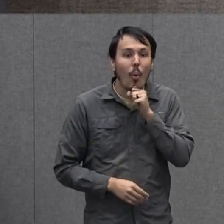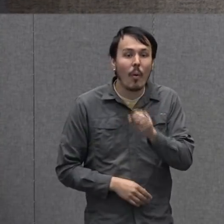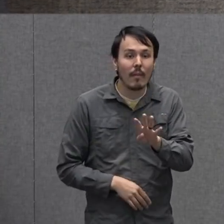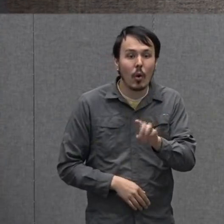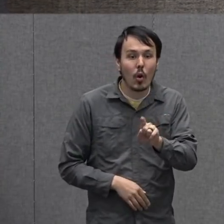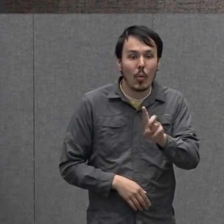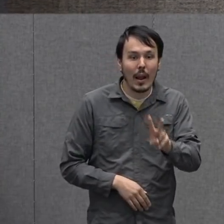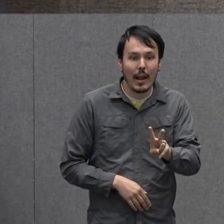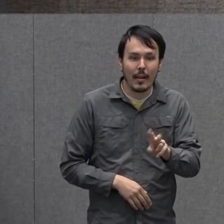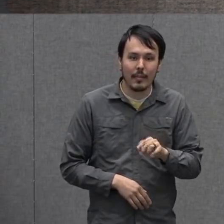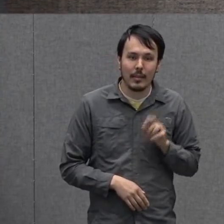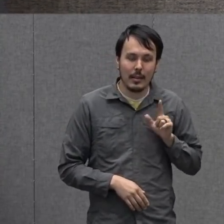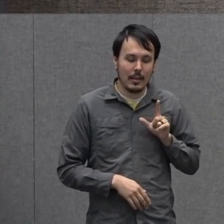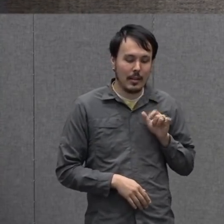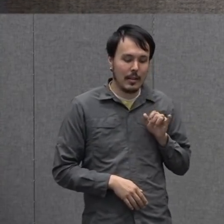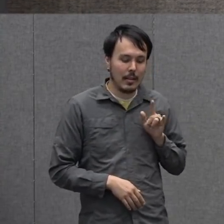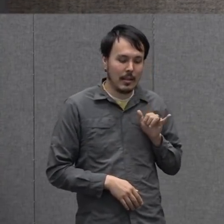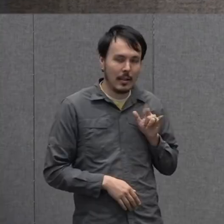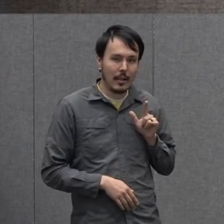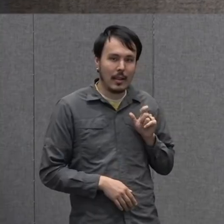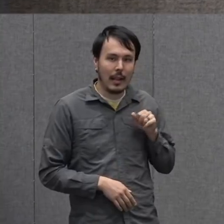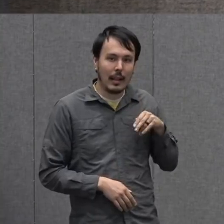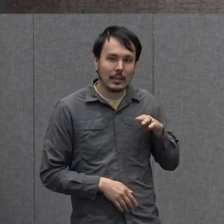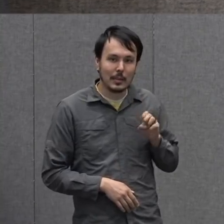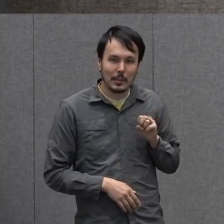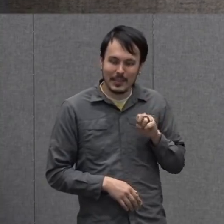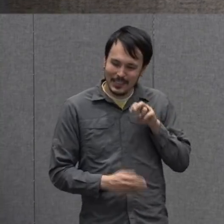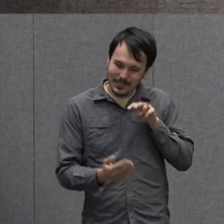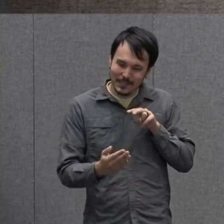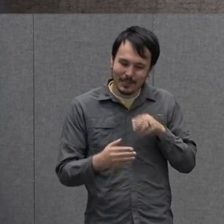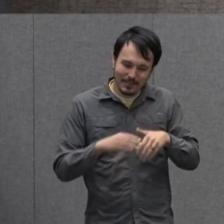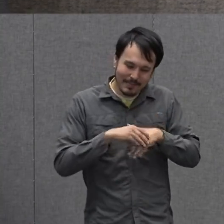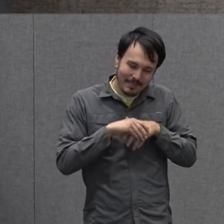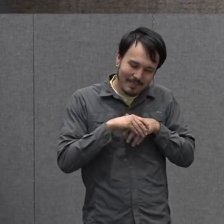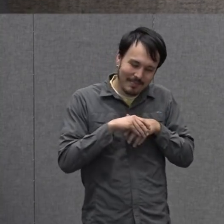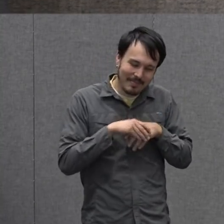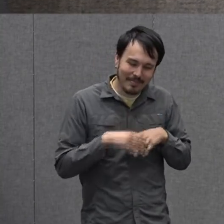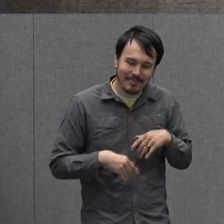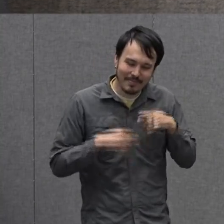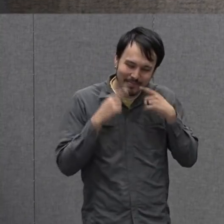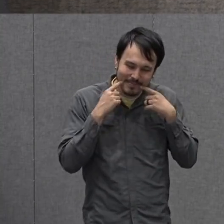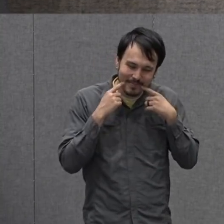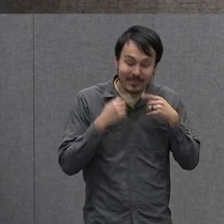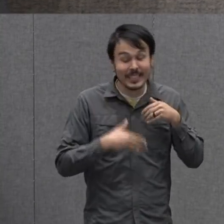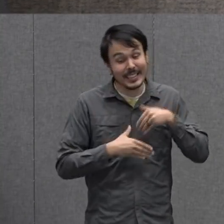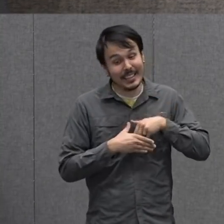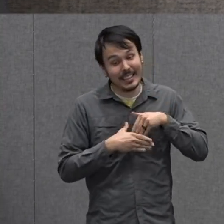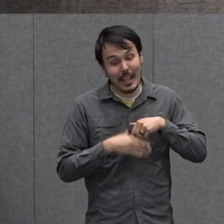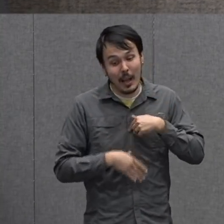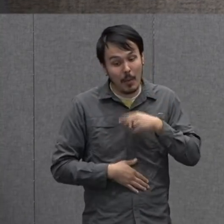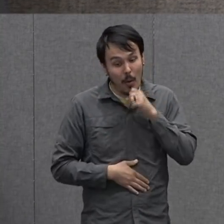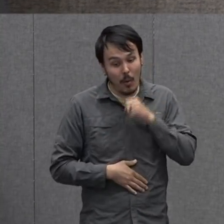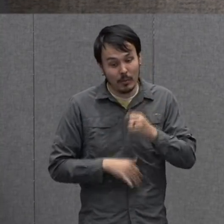Lily Laceby held her hand and smiled. Inside I'm only four and a half, like you,